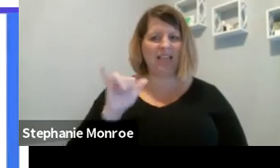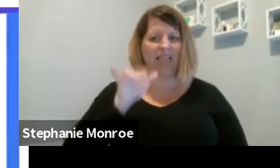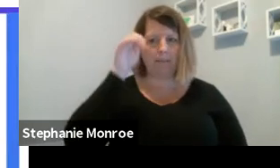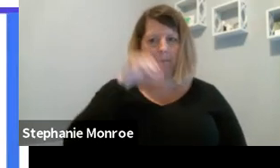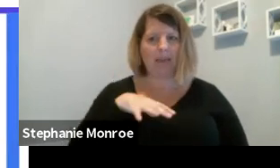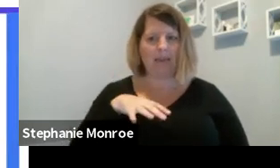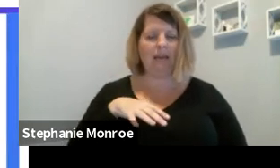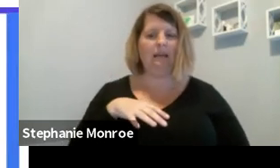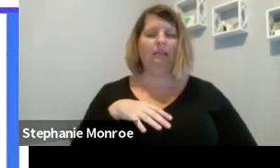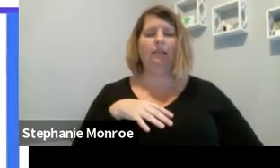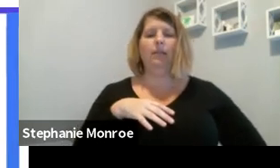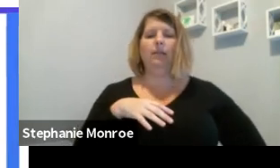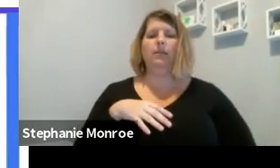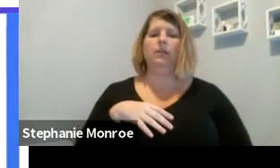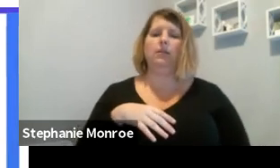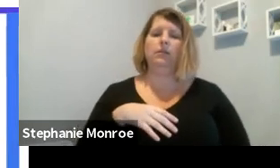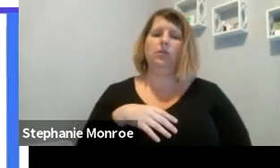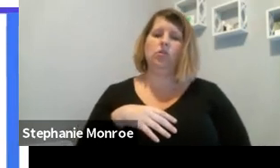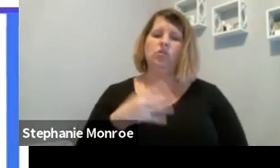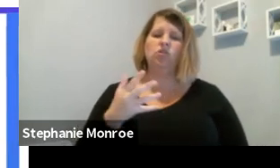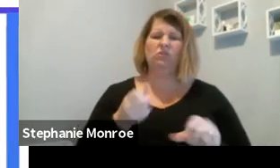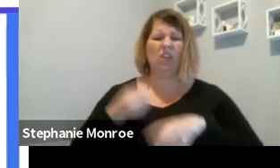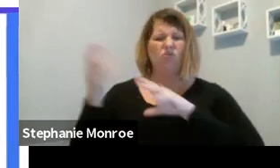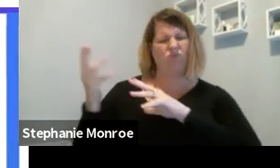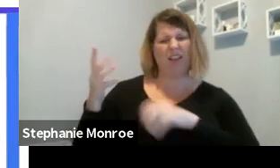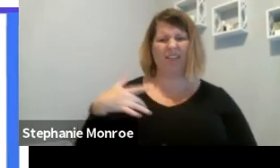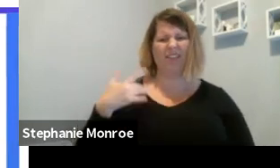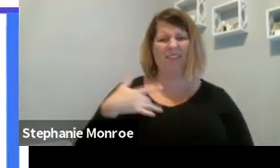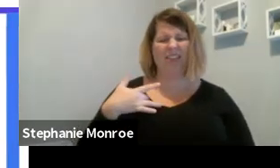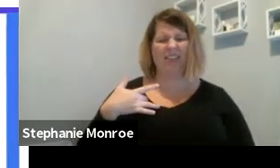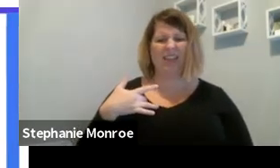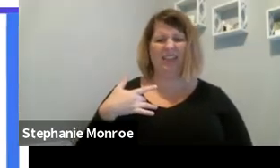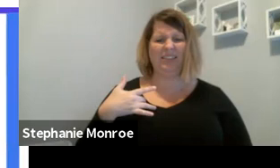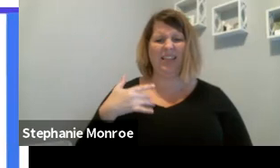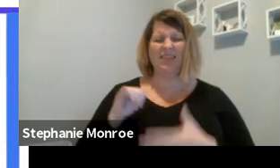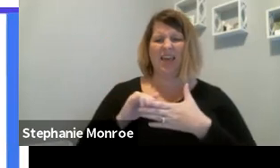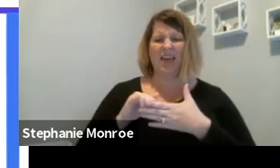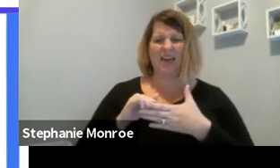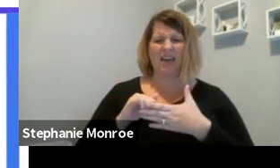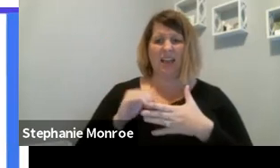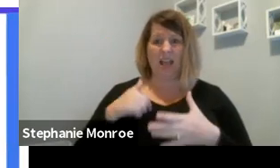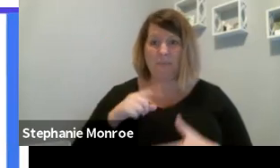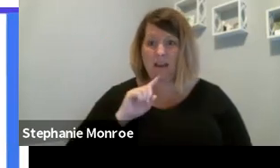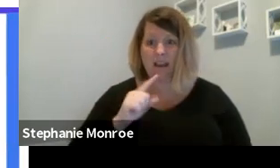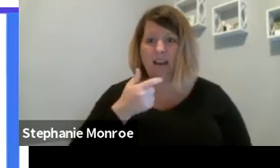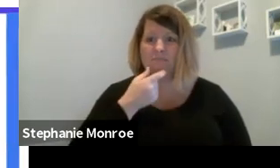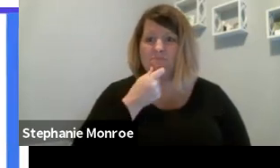to be rid of the feelings that somehow, am I homosexual? Am I heterosexual?